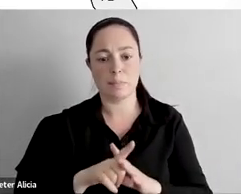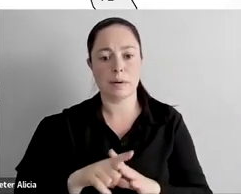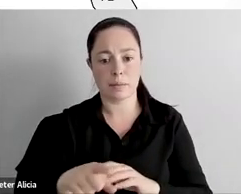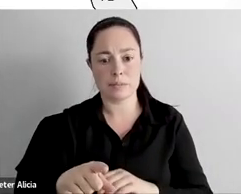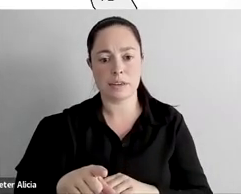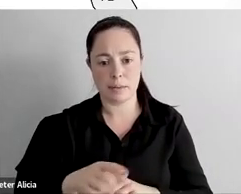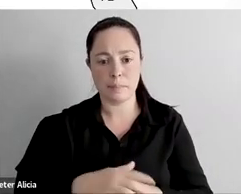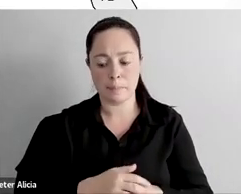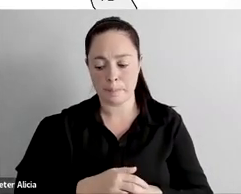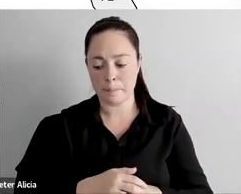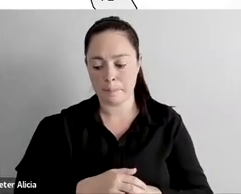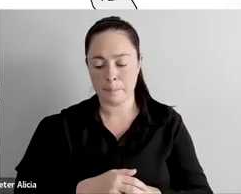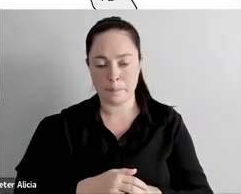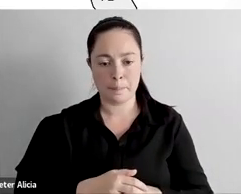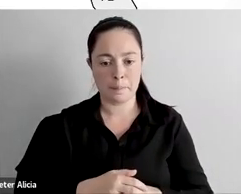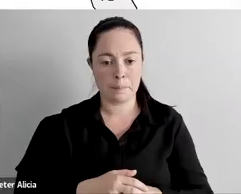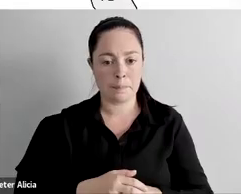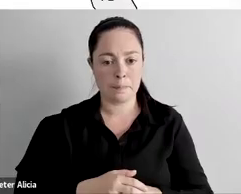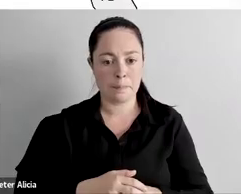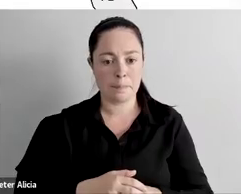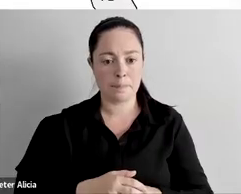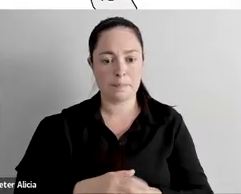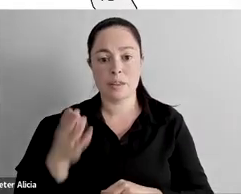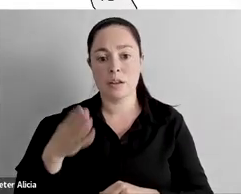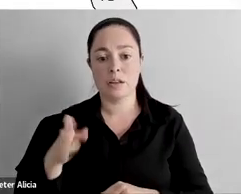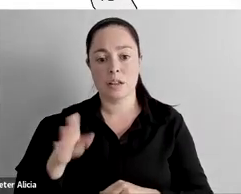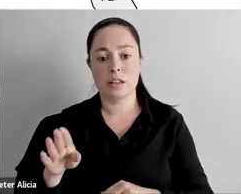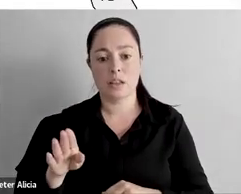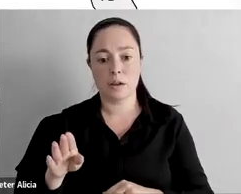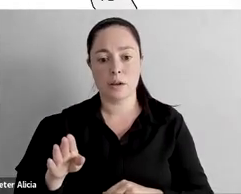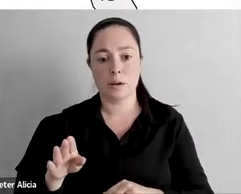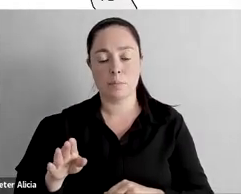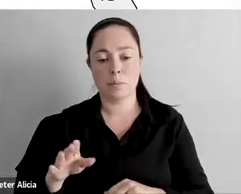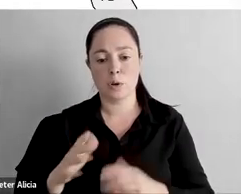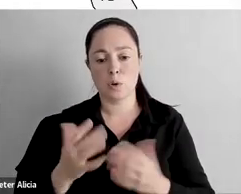And then blue states have pending legislation.